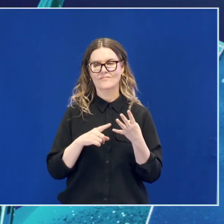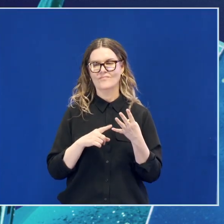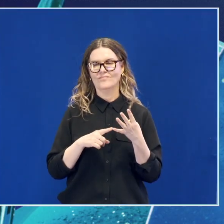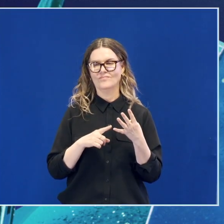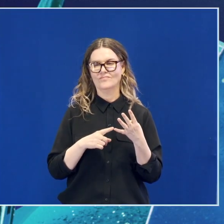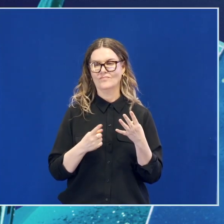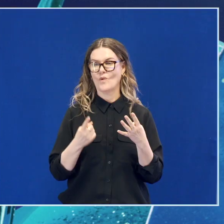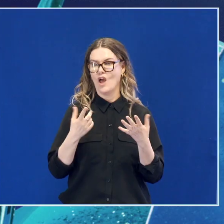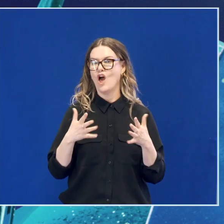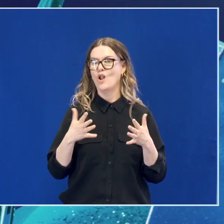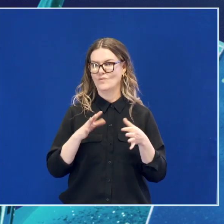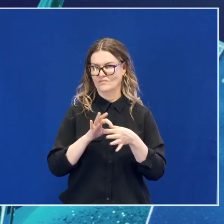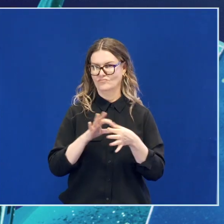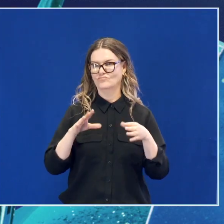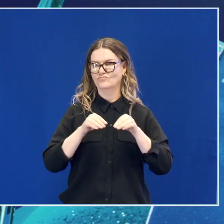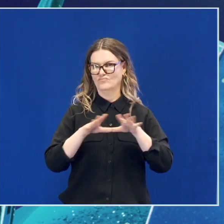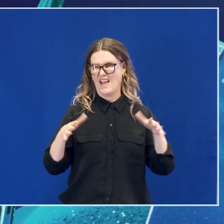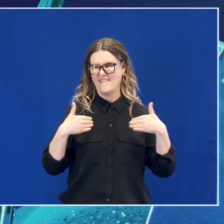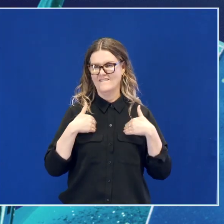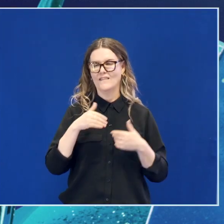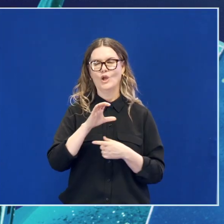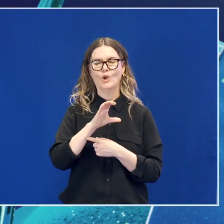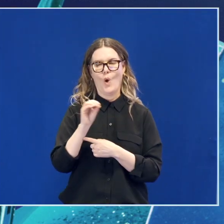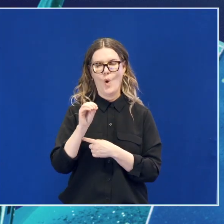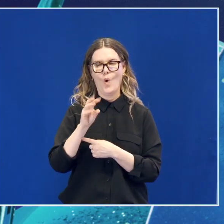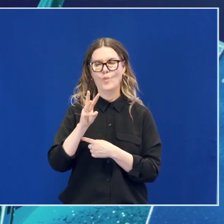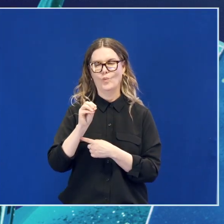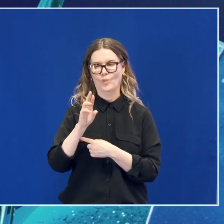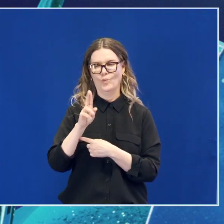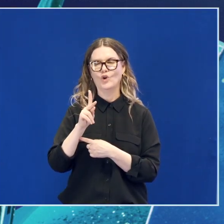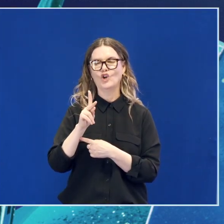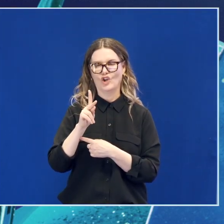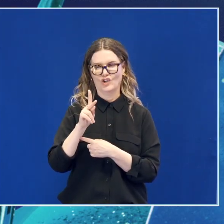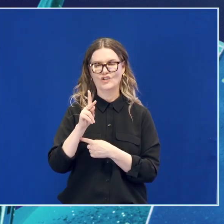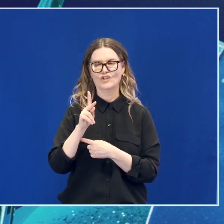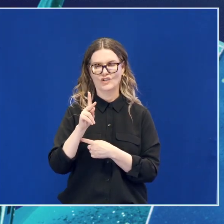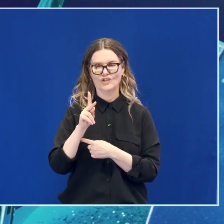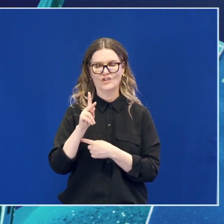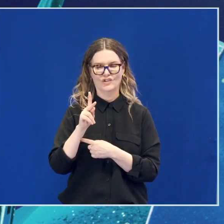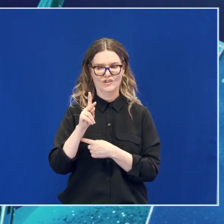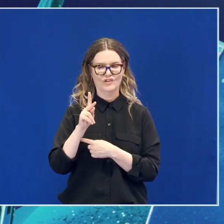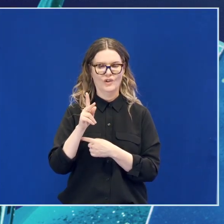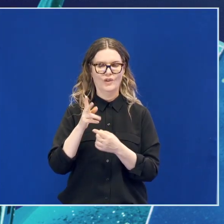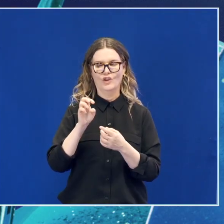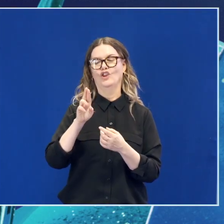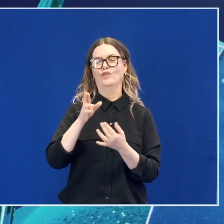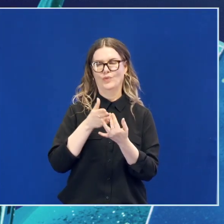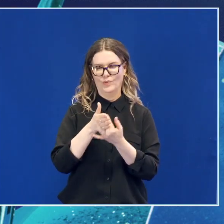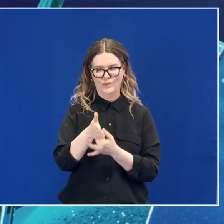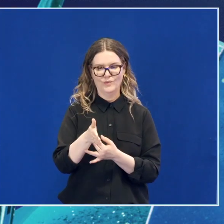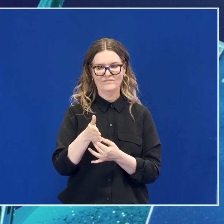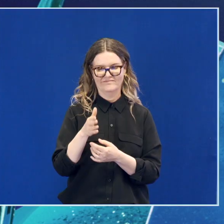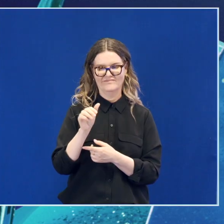So the Claude Cowork application is now embedded in Copilot, looking at my Work IQ data.